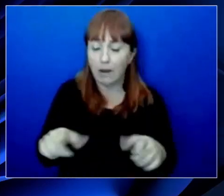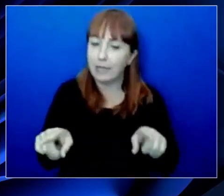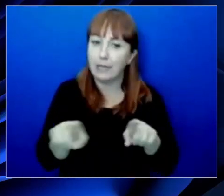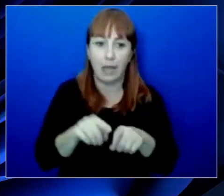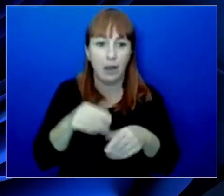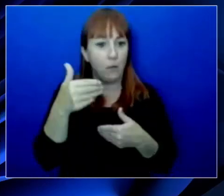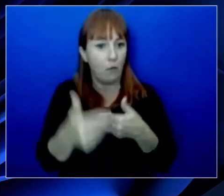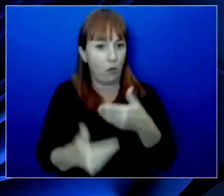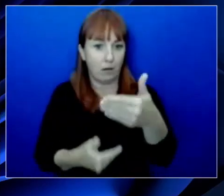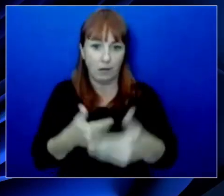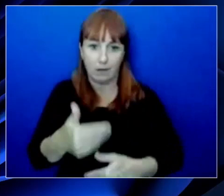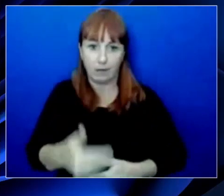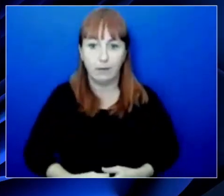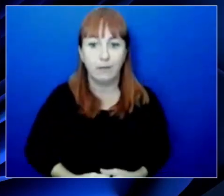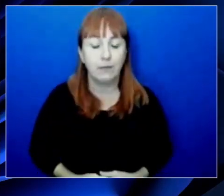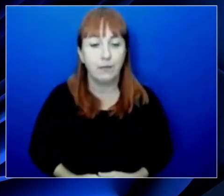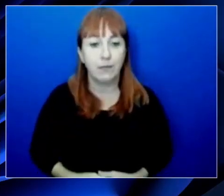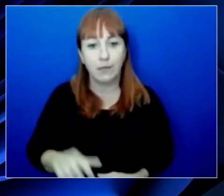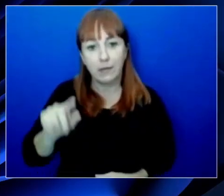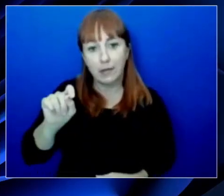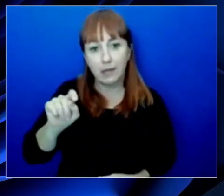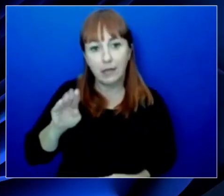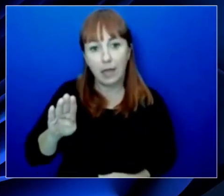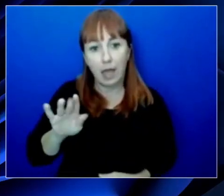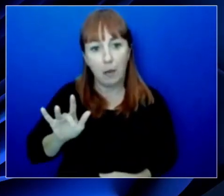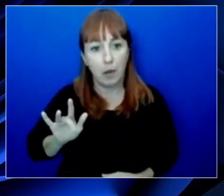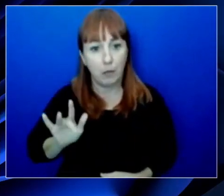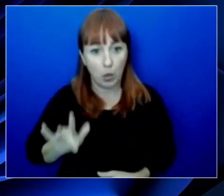the same procedure here. Press the tab Key